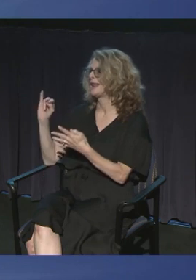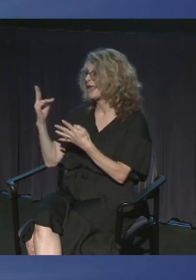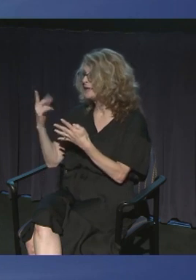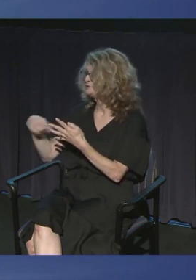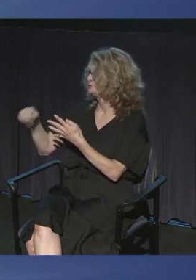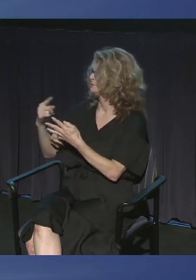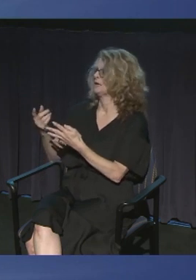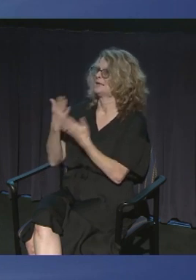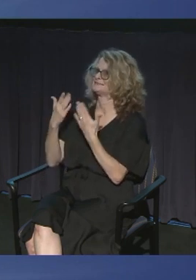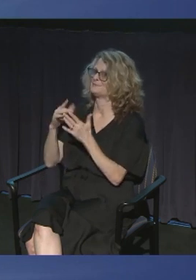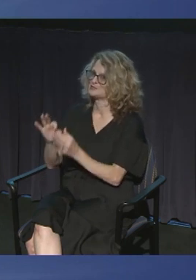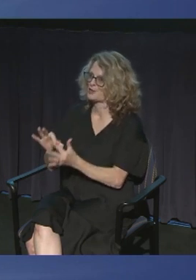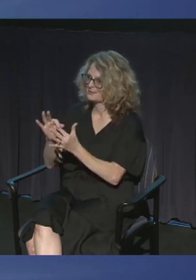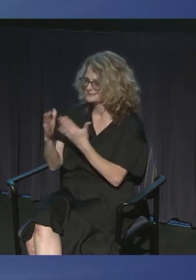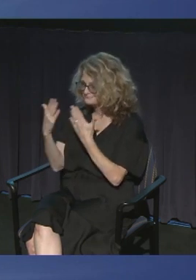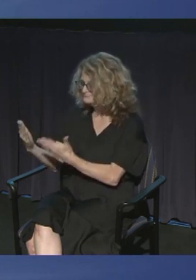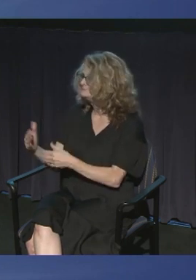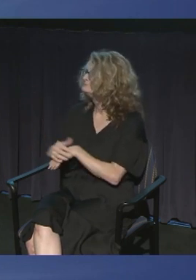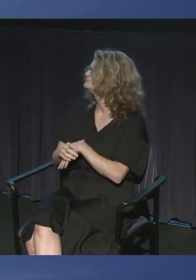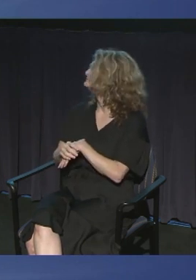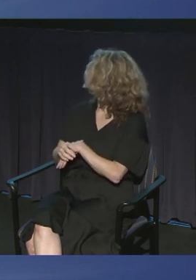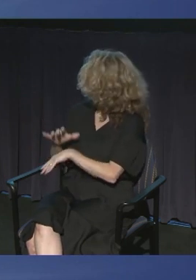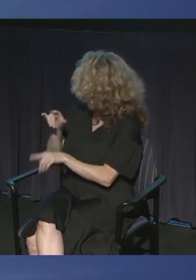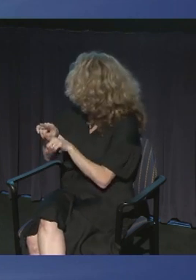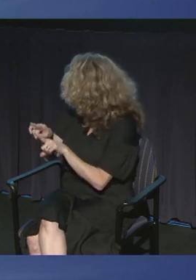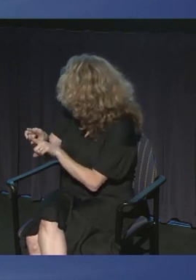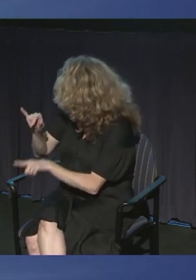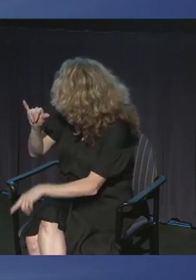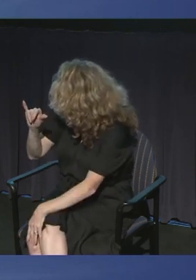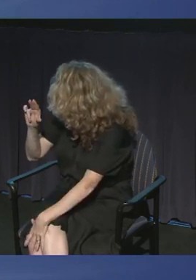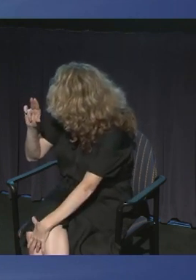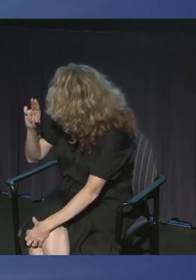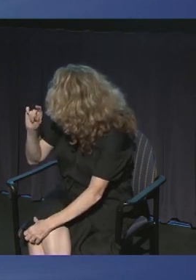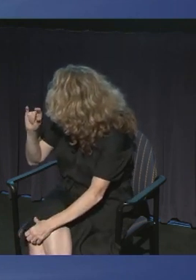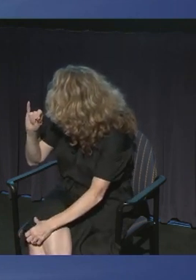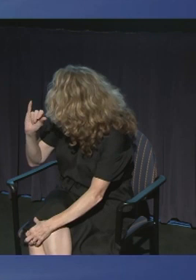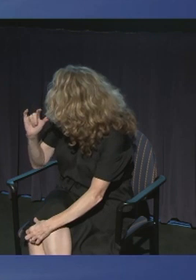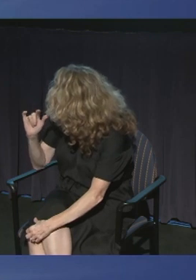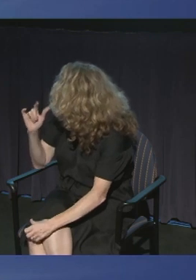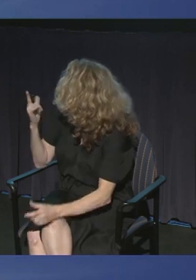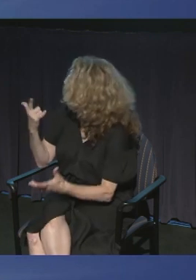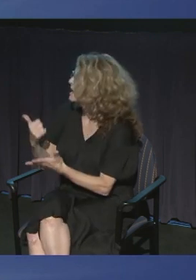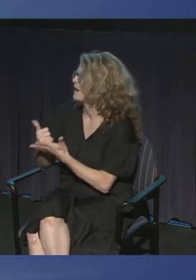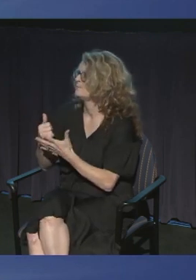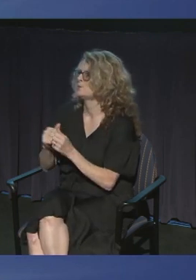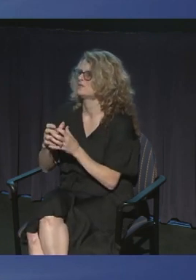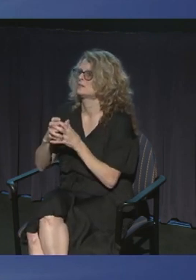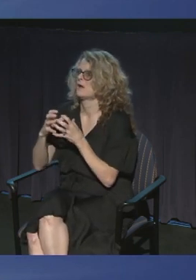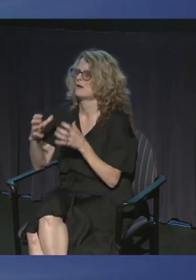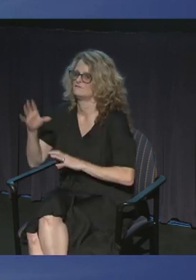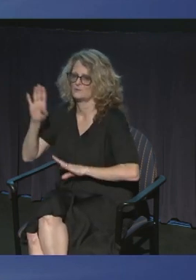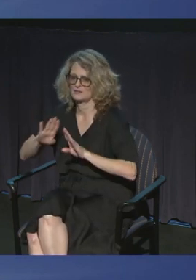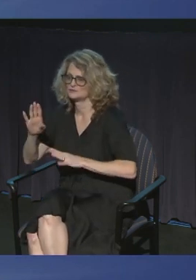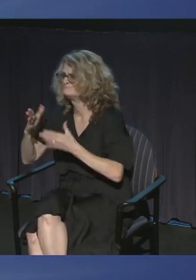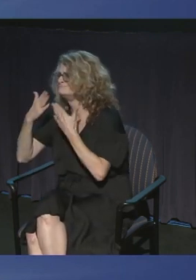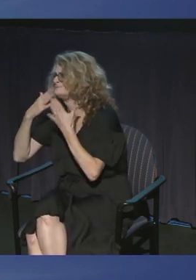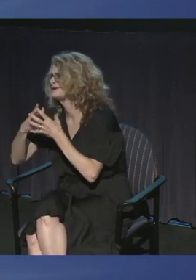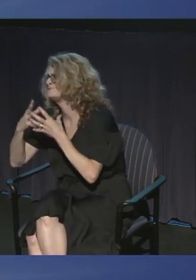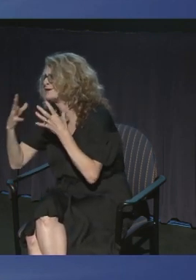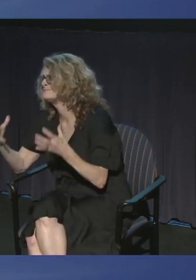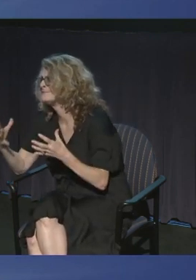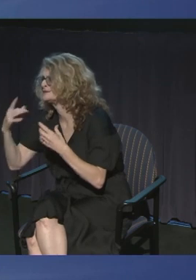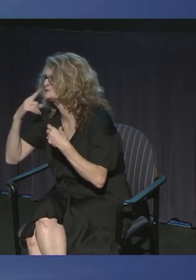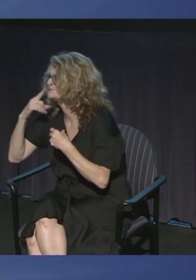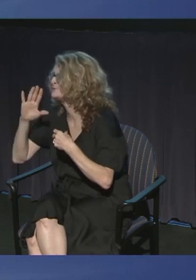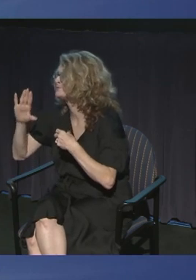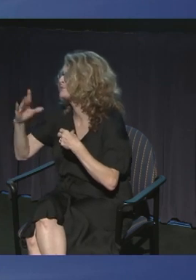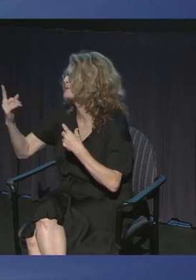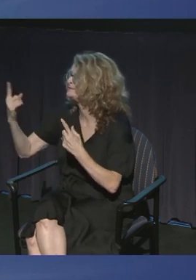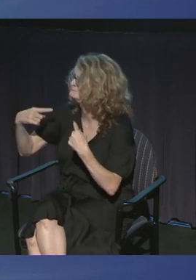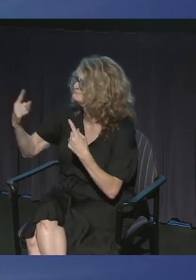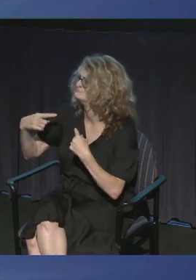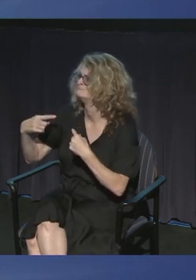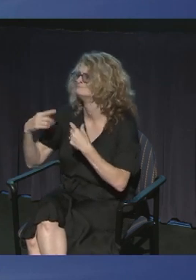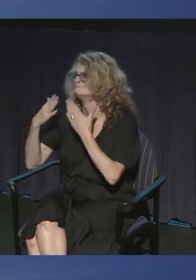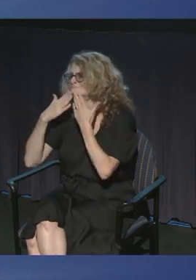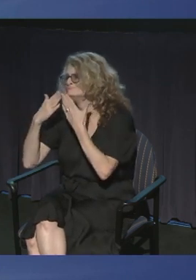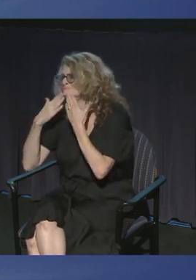ESPECIALLY. AND IU YING